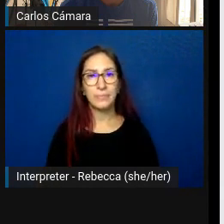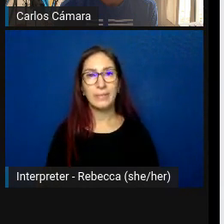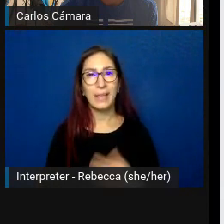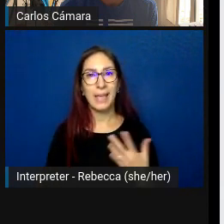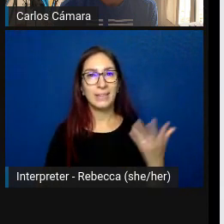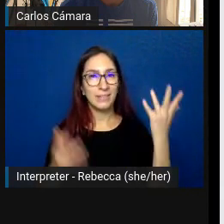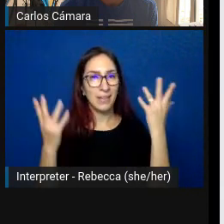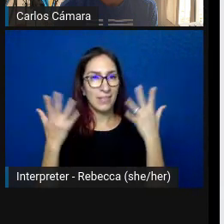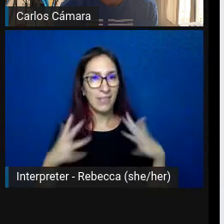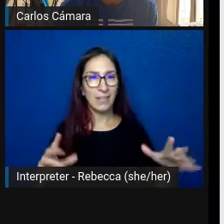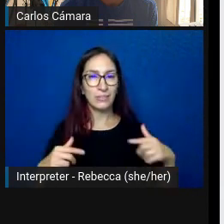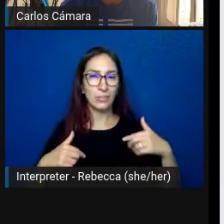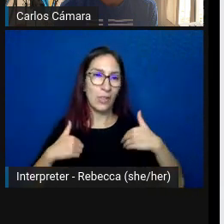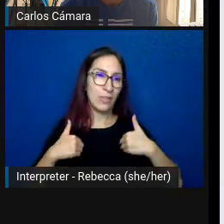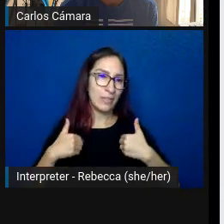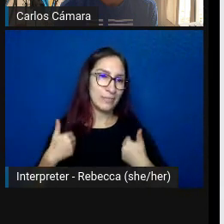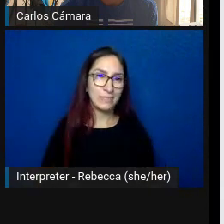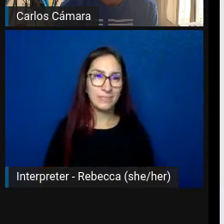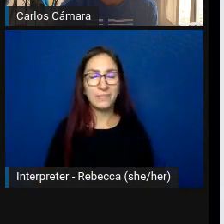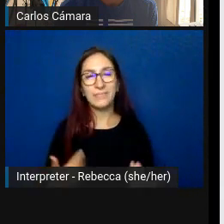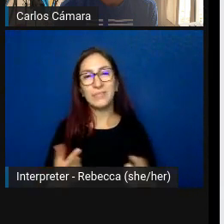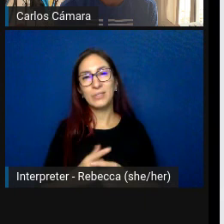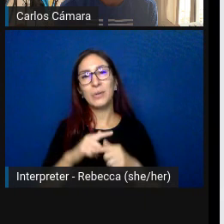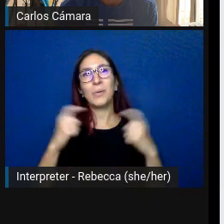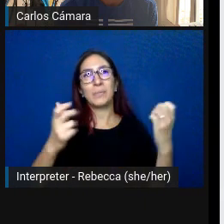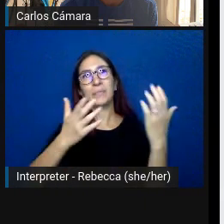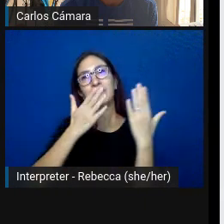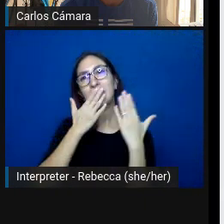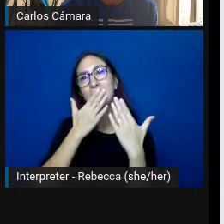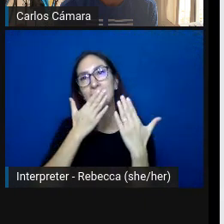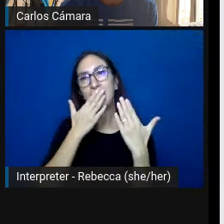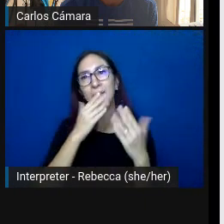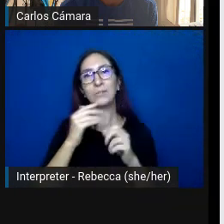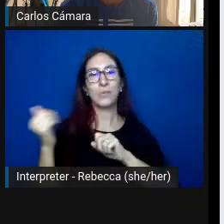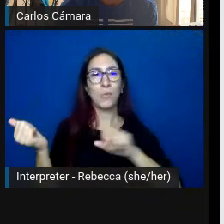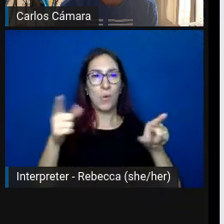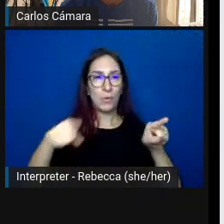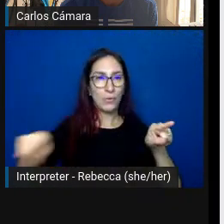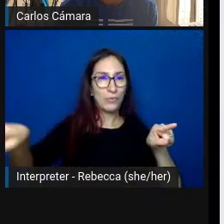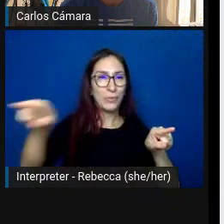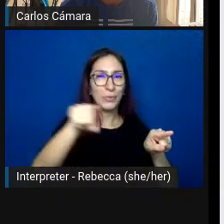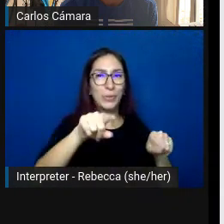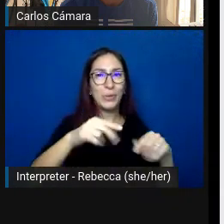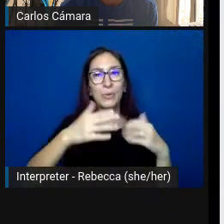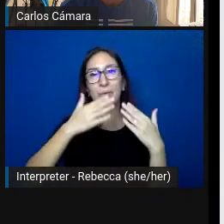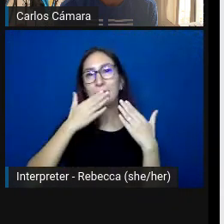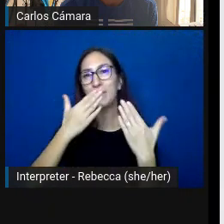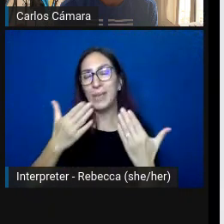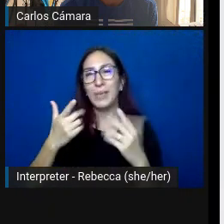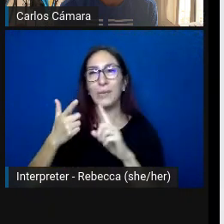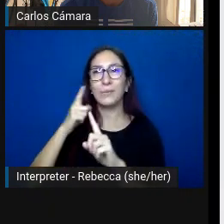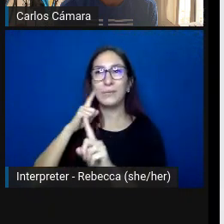That's all I have. A big thank you to all of you. A big thank you for the organization who allowed me